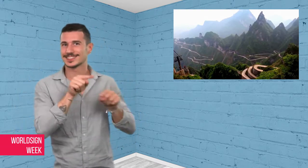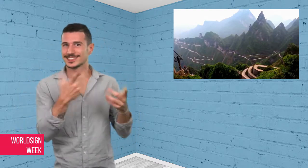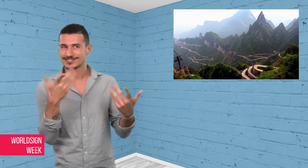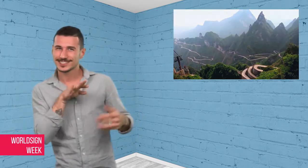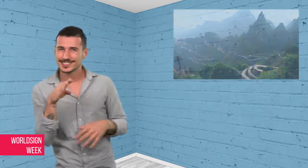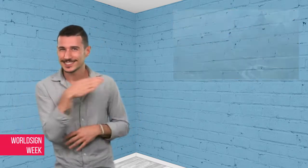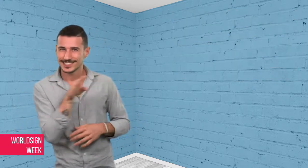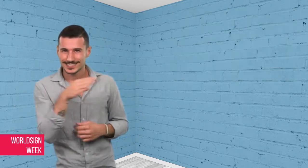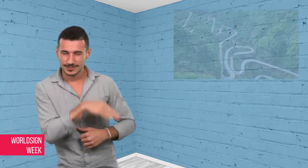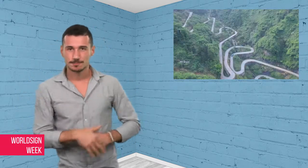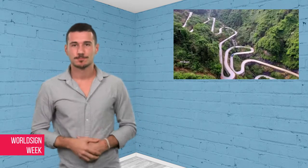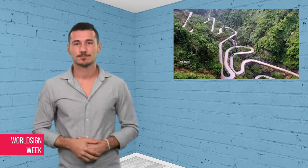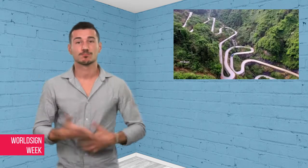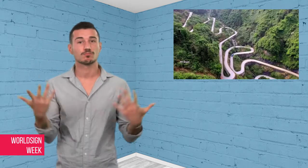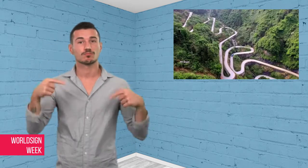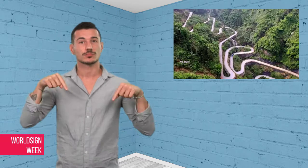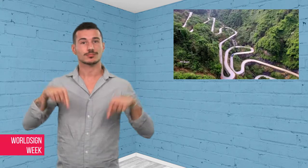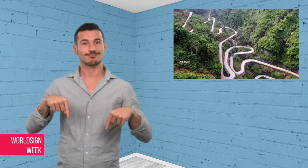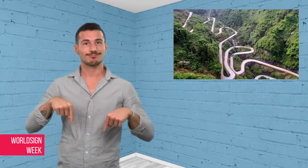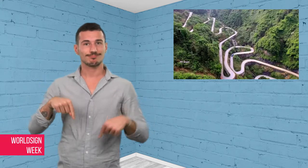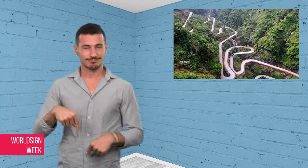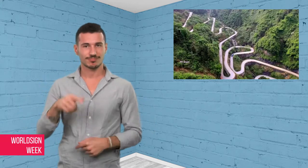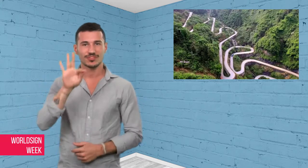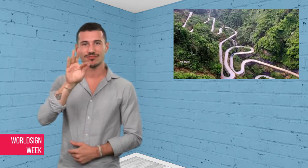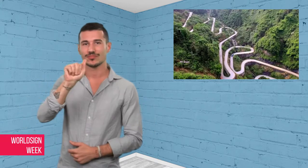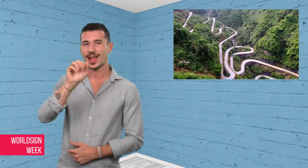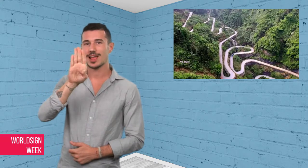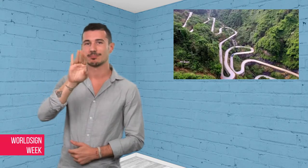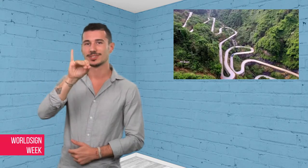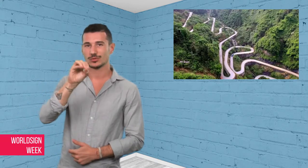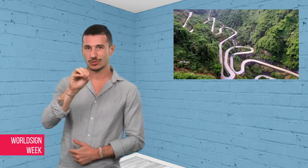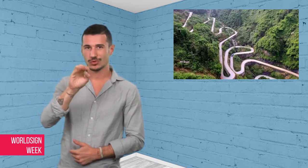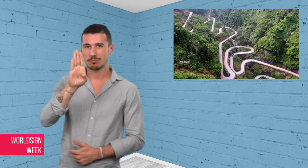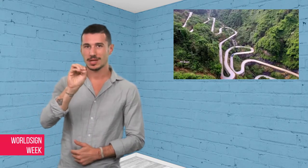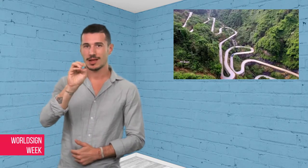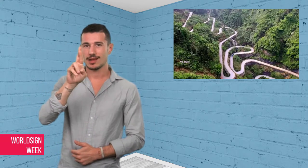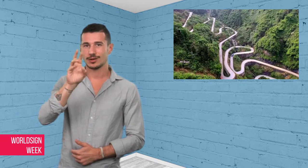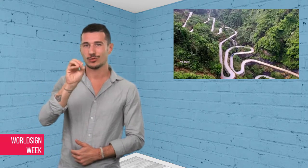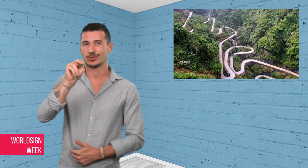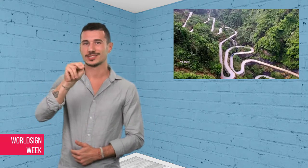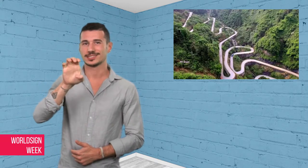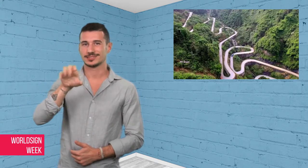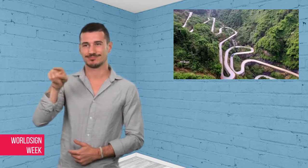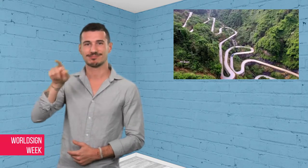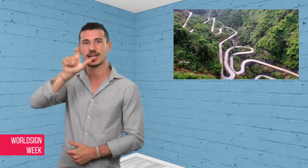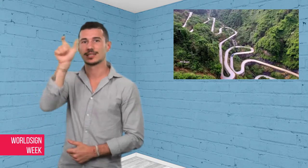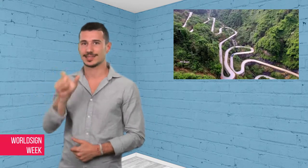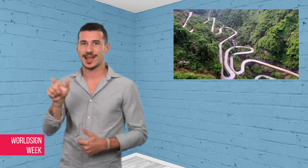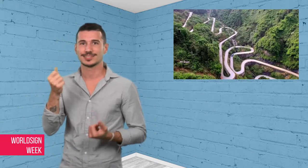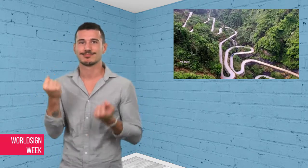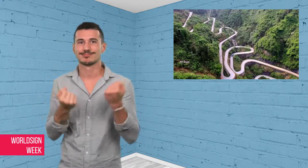just now Fabio Barone, an Italian driver, beat them all.